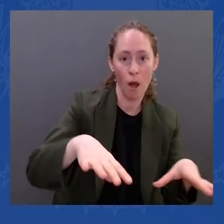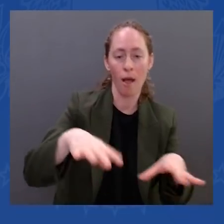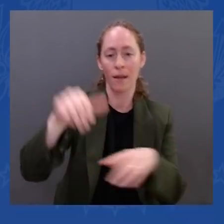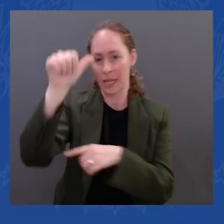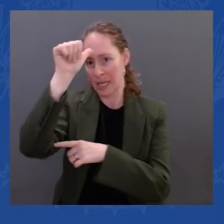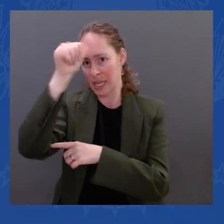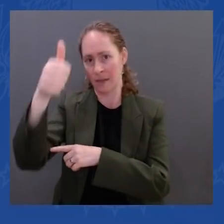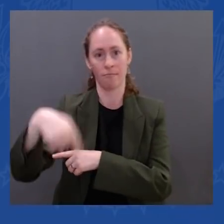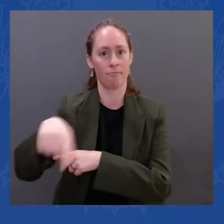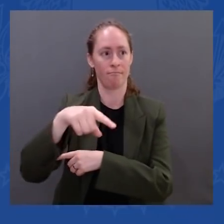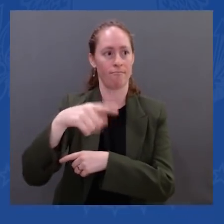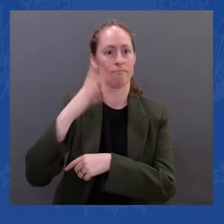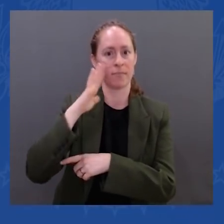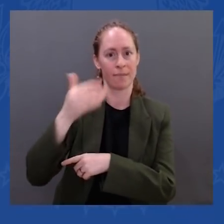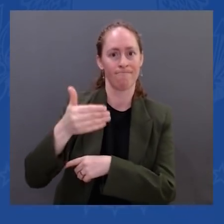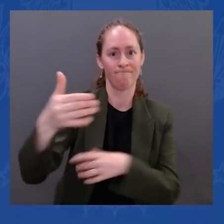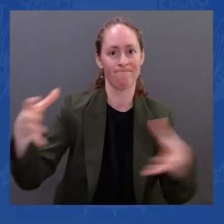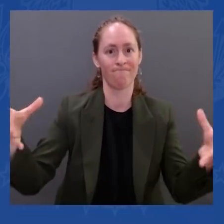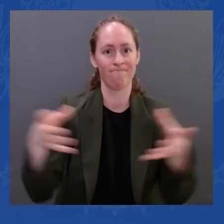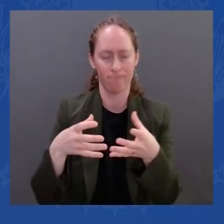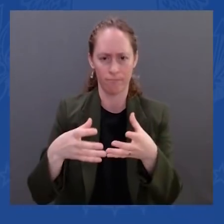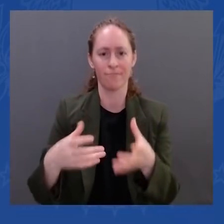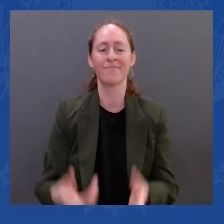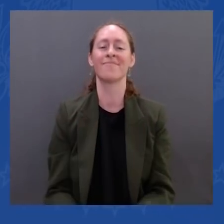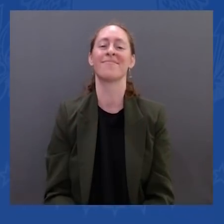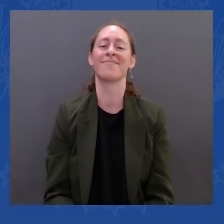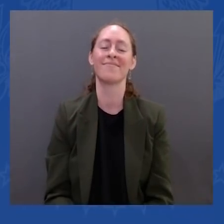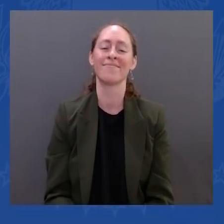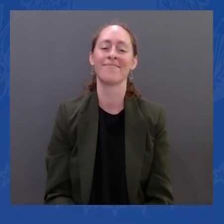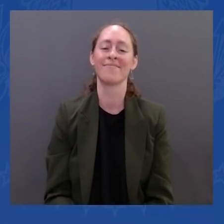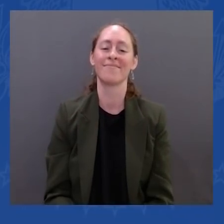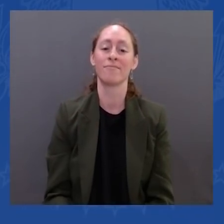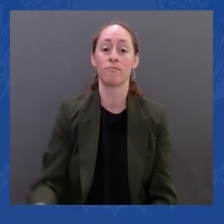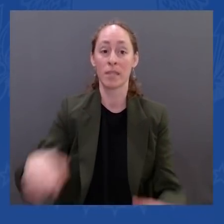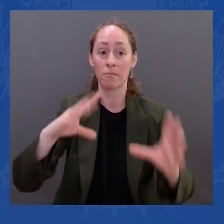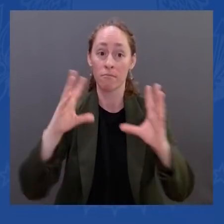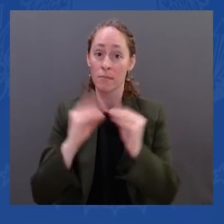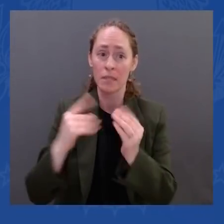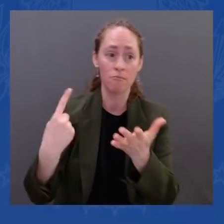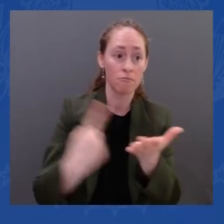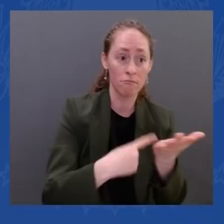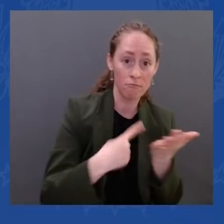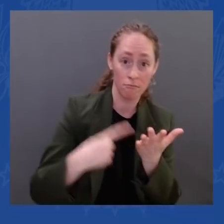among democracies can get big things done, and I am grateful for your leadership.